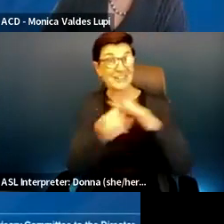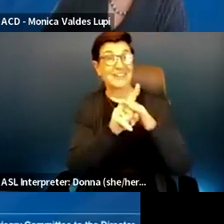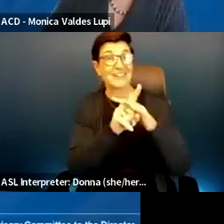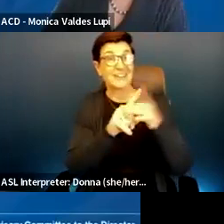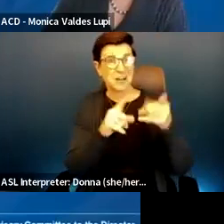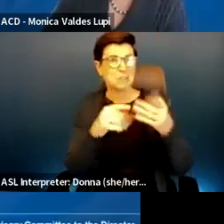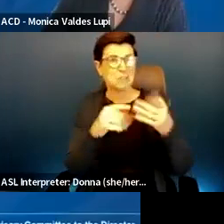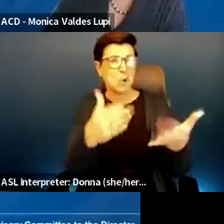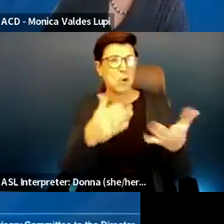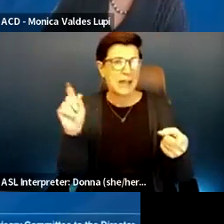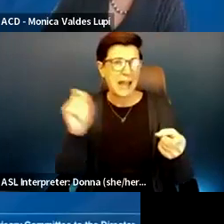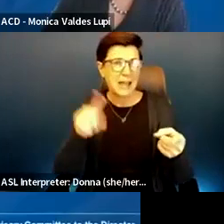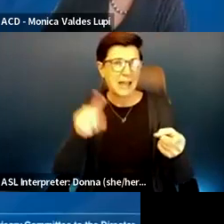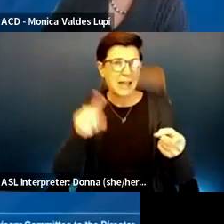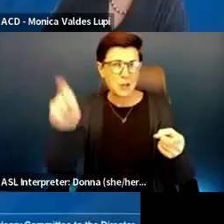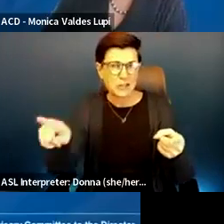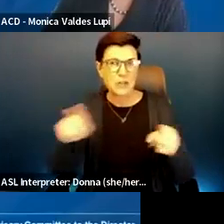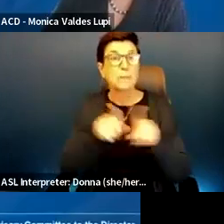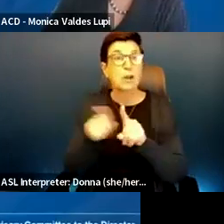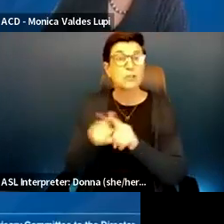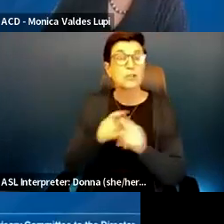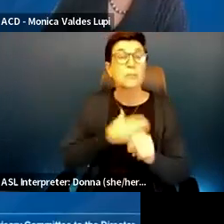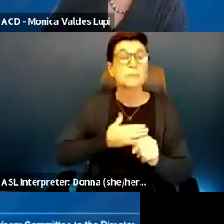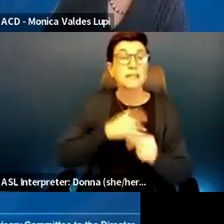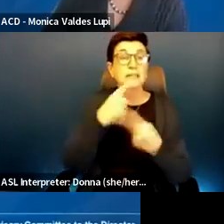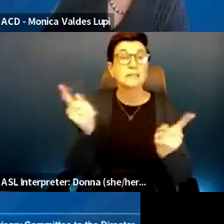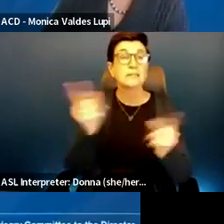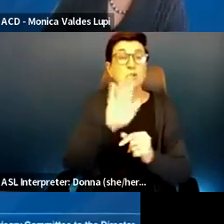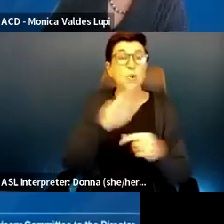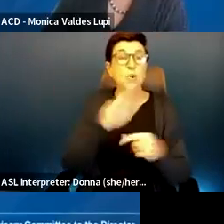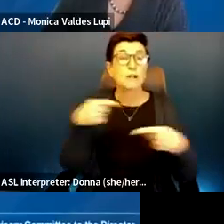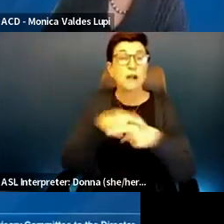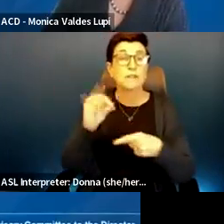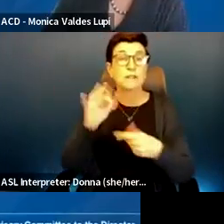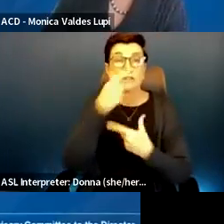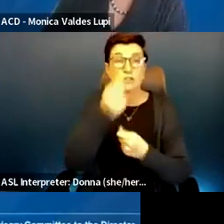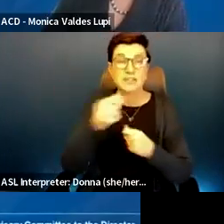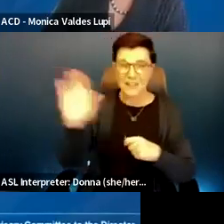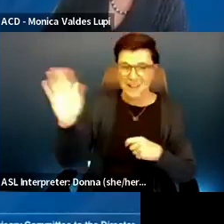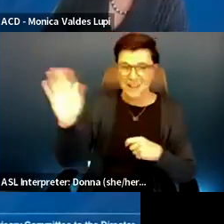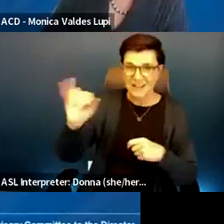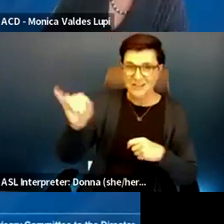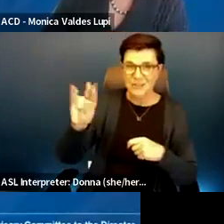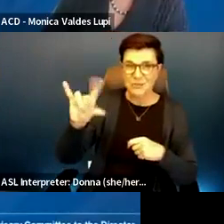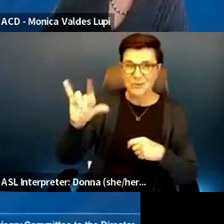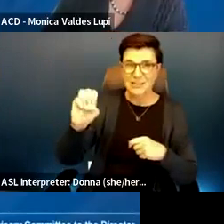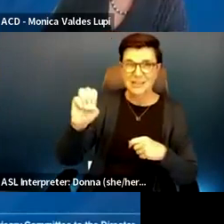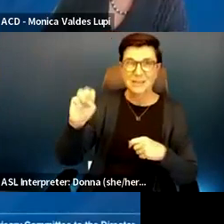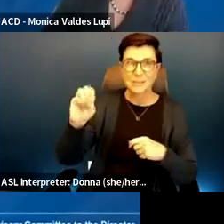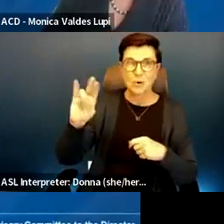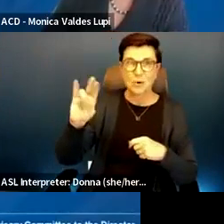But if you could just quickly declare any conflicts of interest for us, that would be great. Sure. Thanks, folks. Hi, Julie Morita here, and I have no conflicts to disclose.